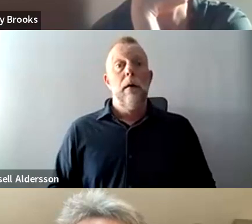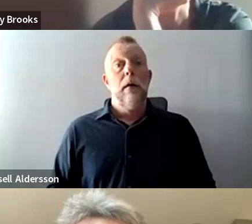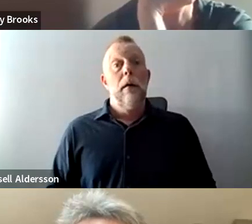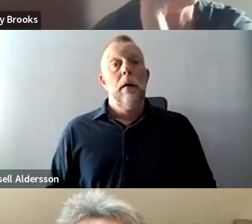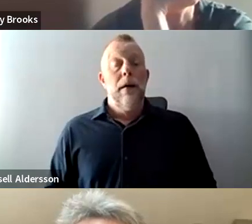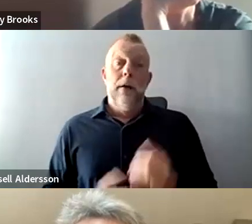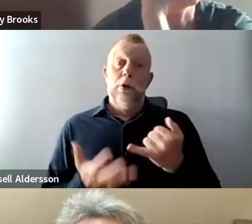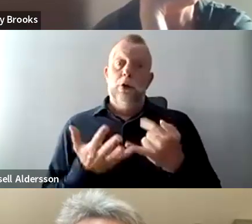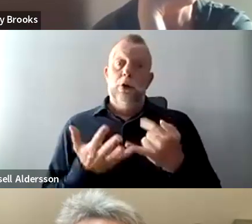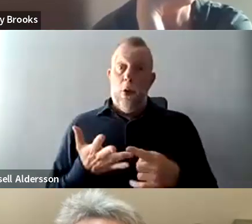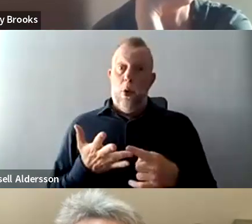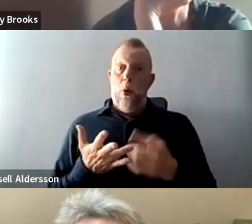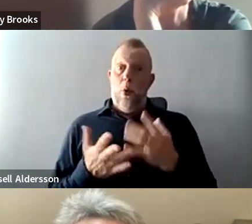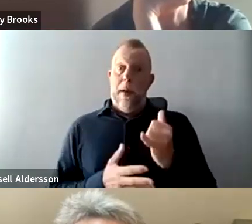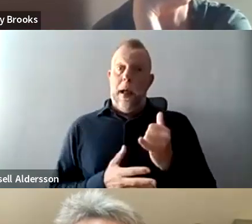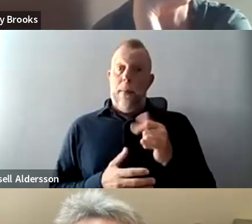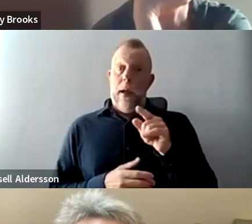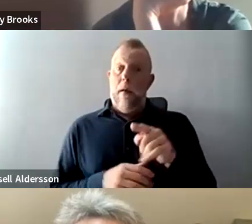So it might be covered by that and be